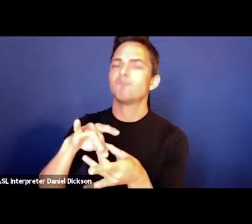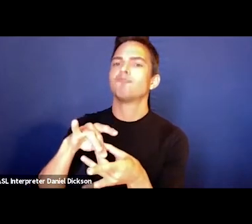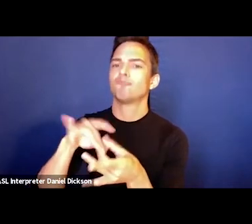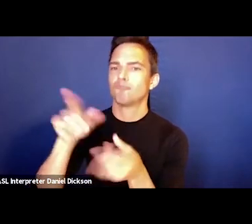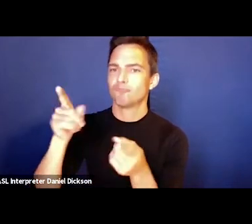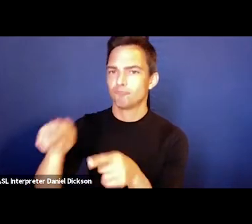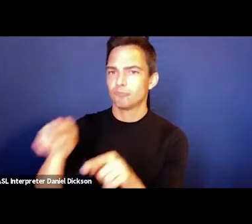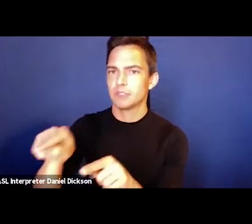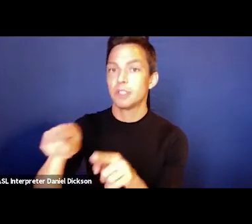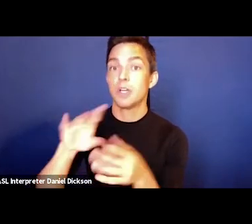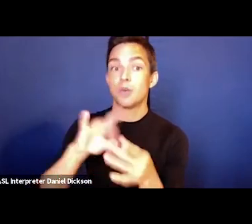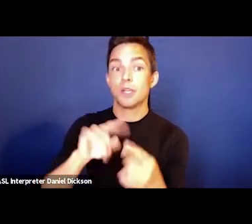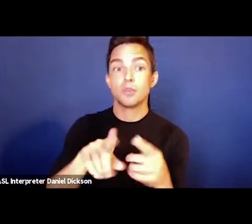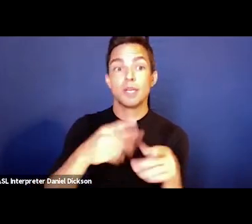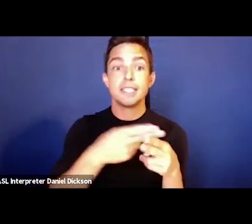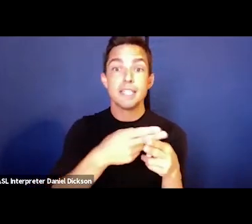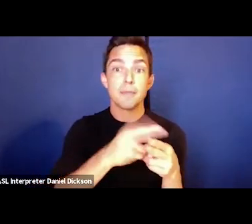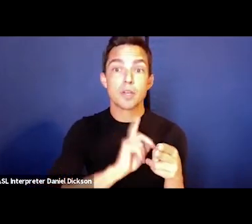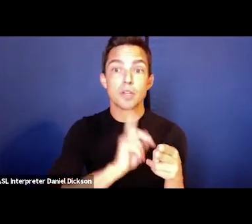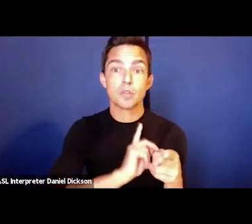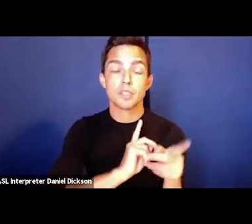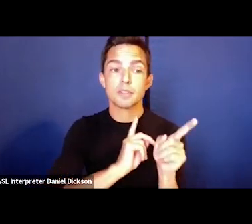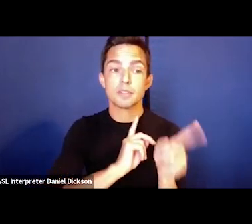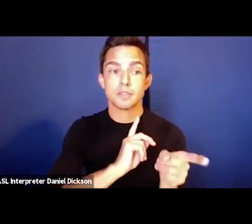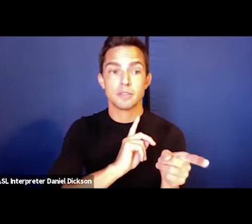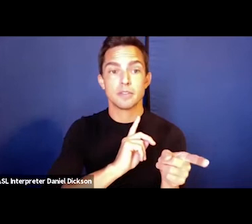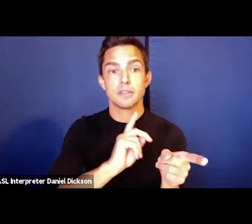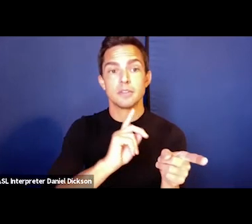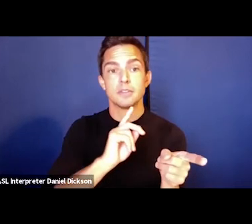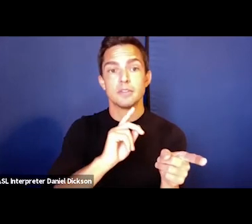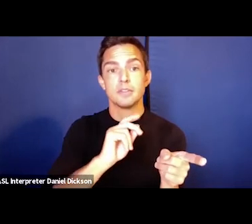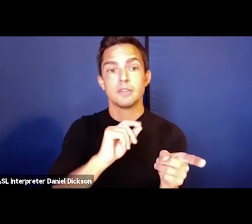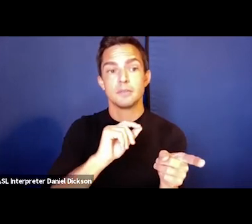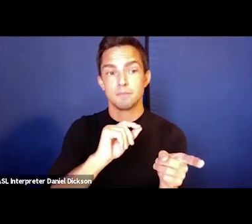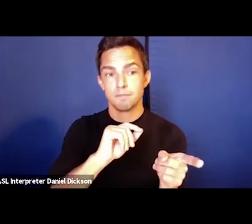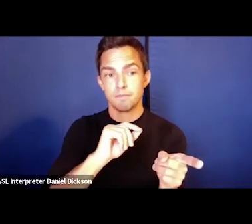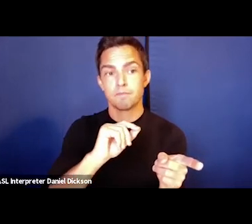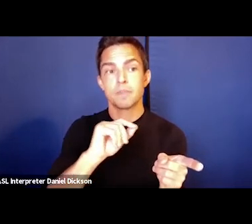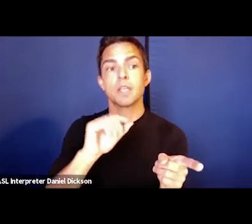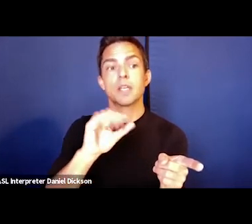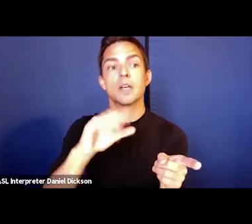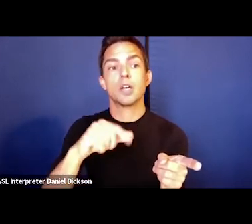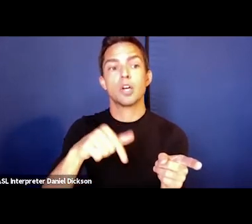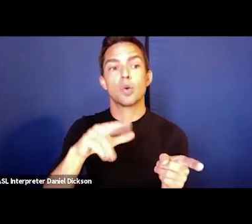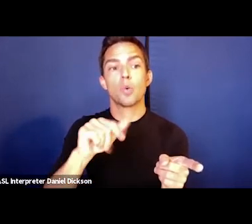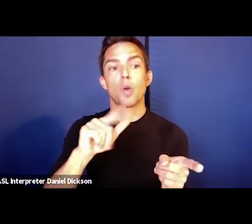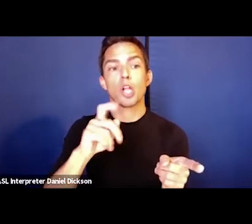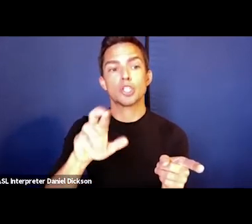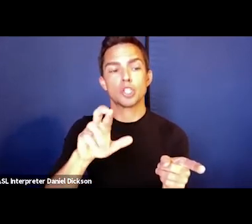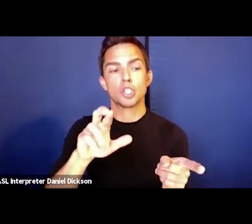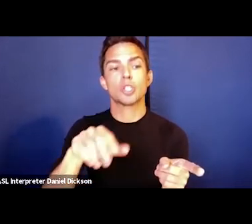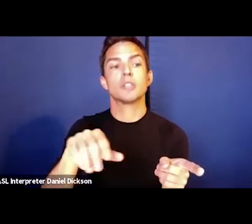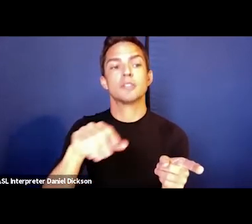in the case of temporary loneliness Qualter et al., 2015 discusses the various stages